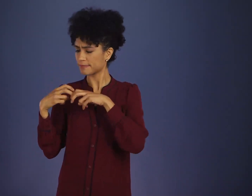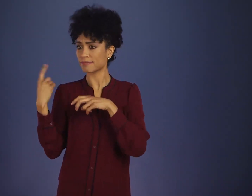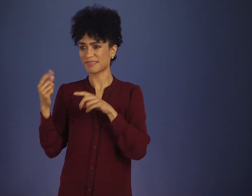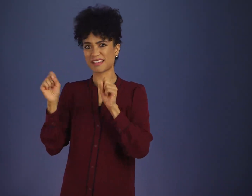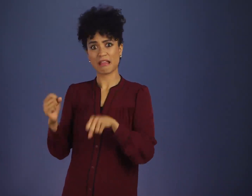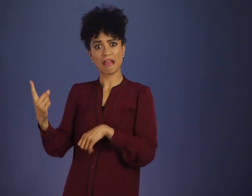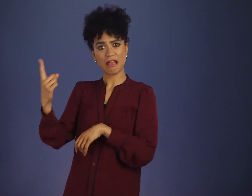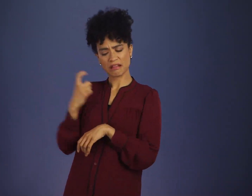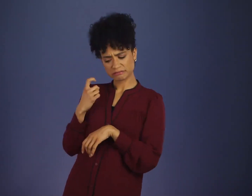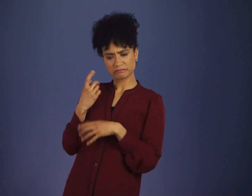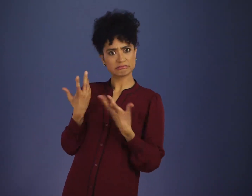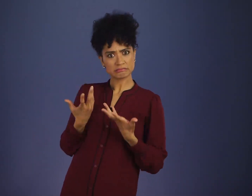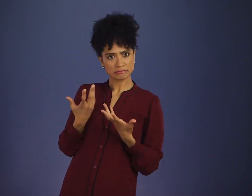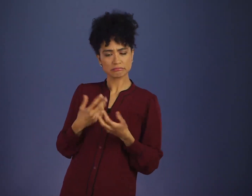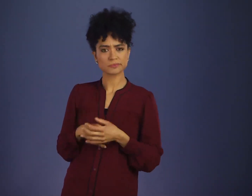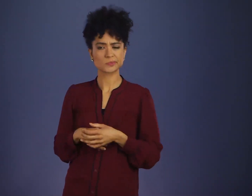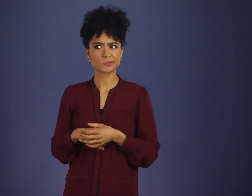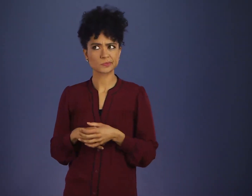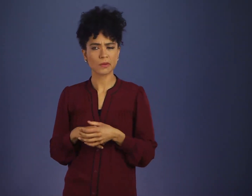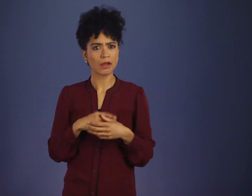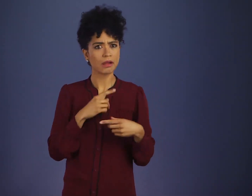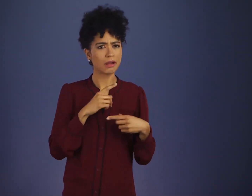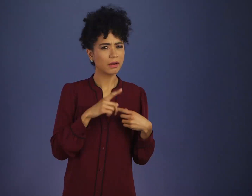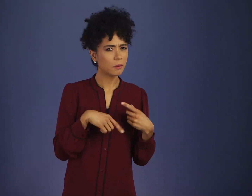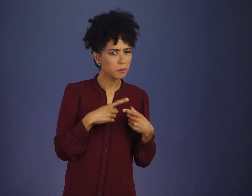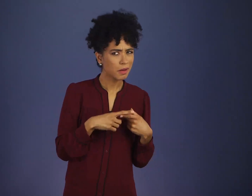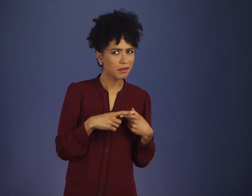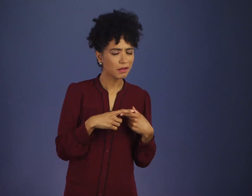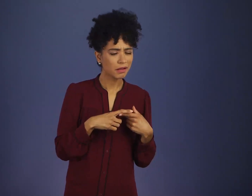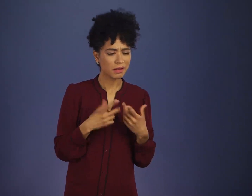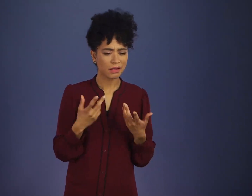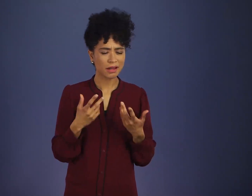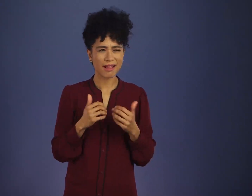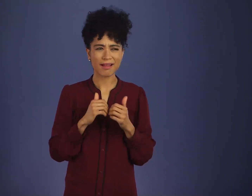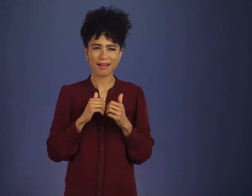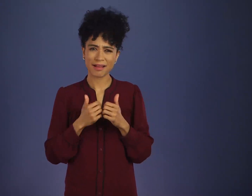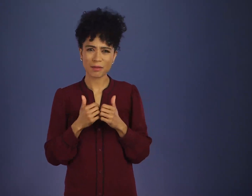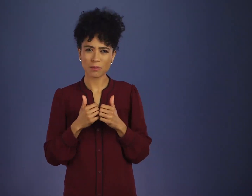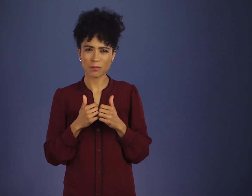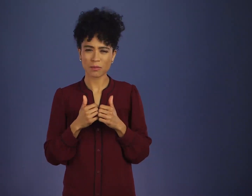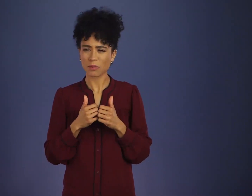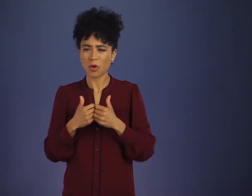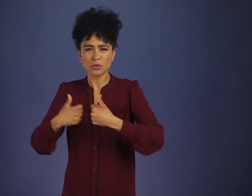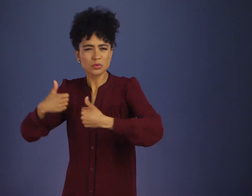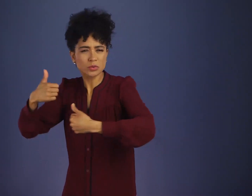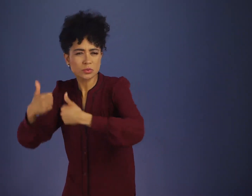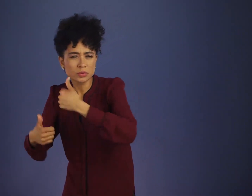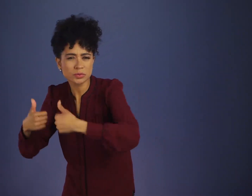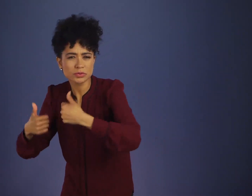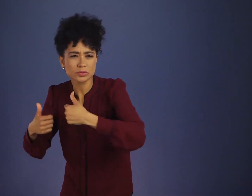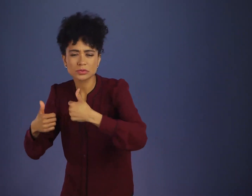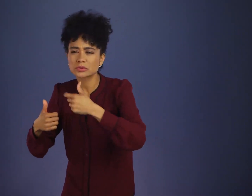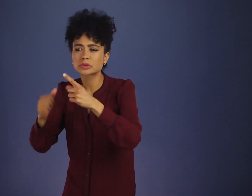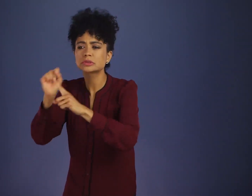Looking back over his life, he can readily get under way by consideration of questions such as these: